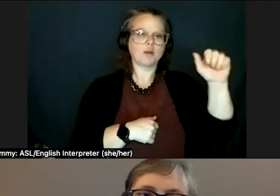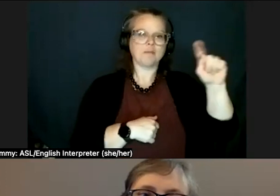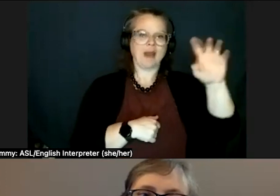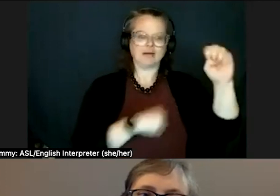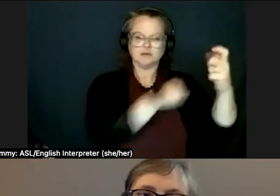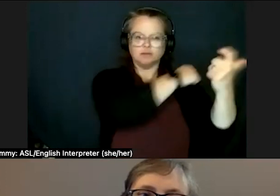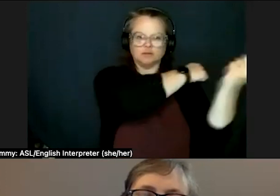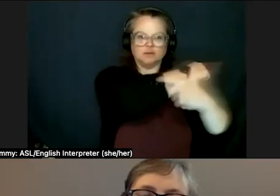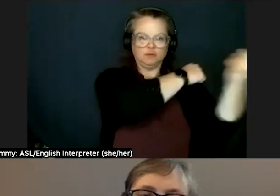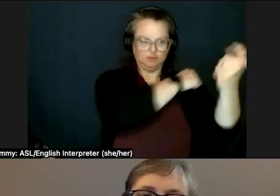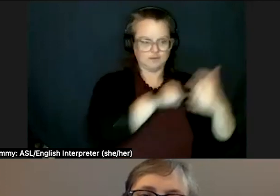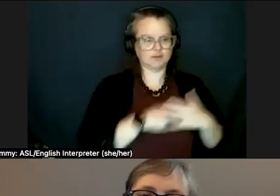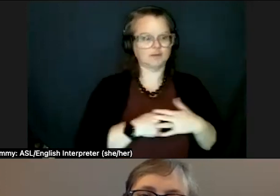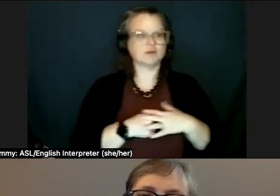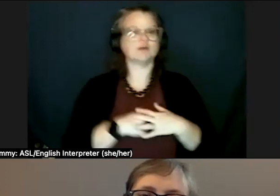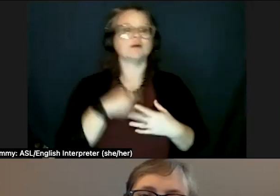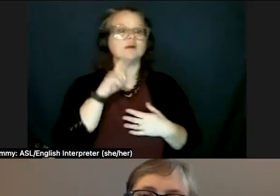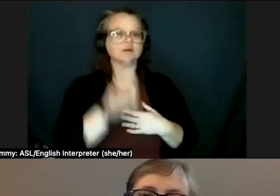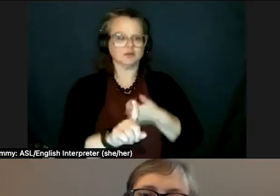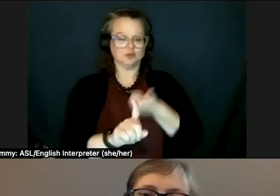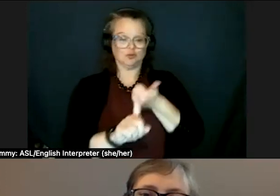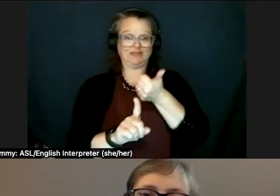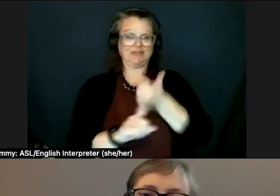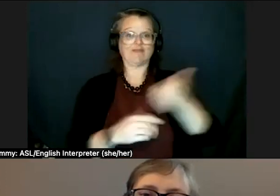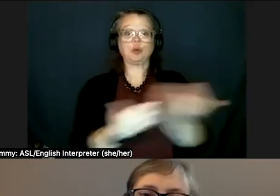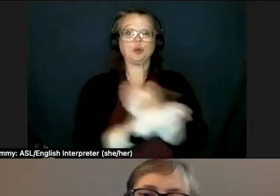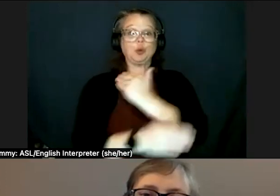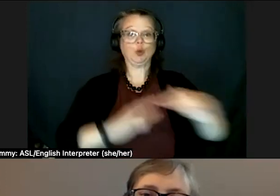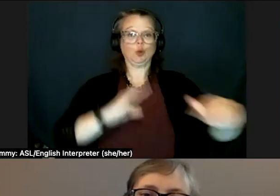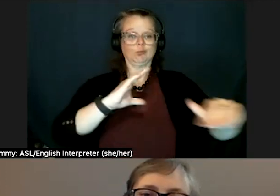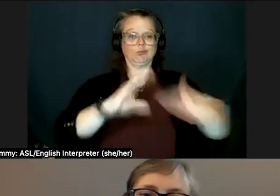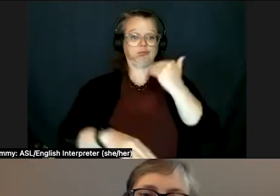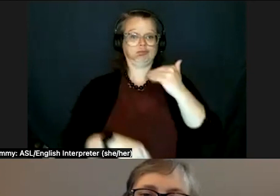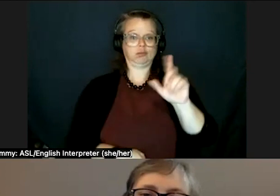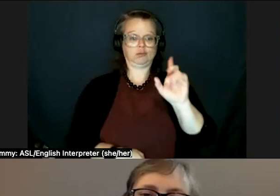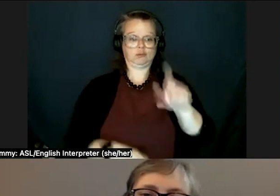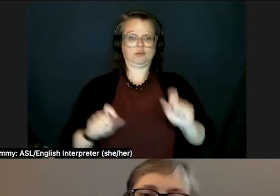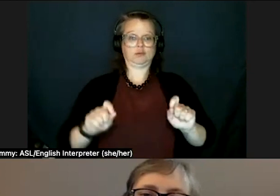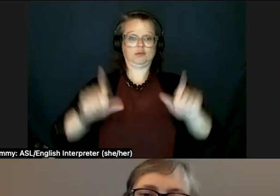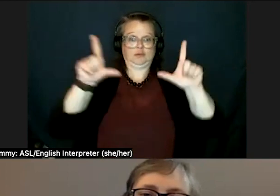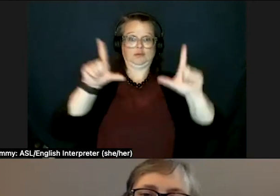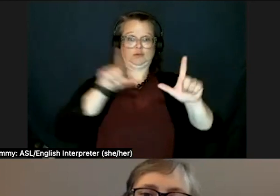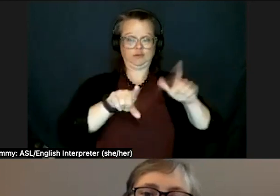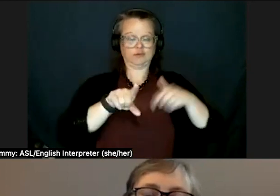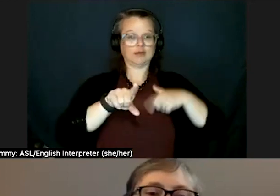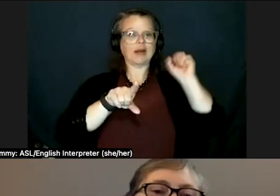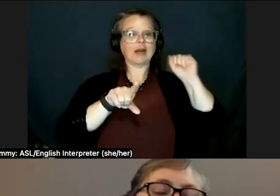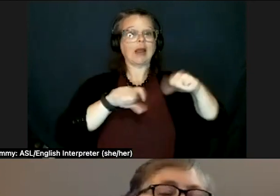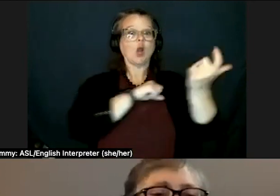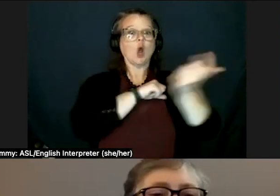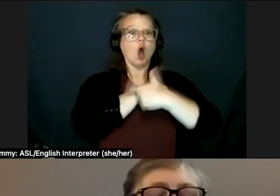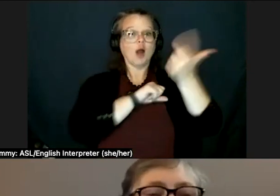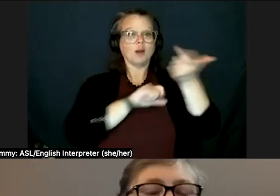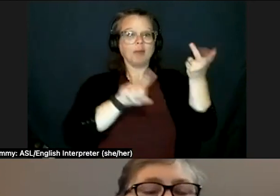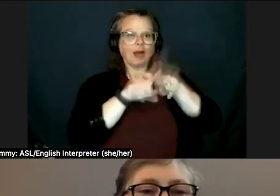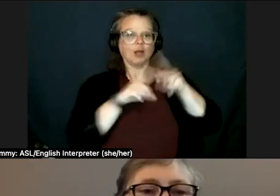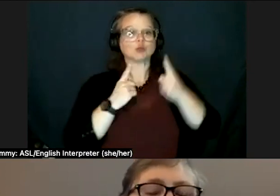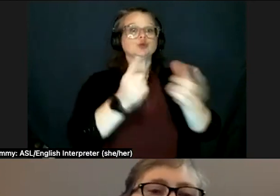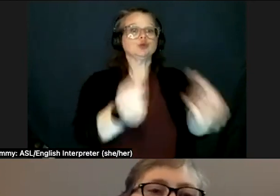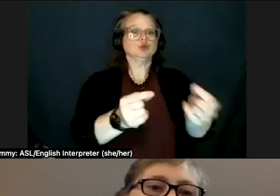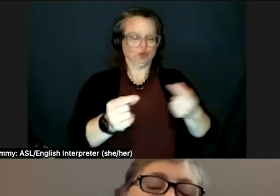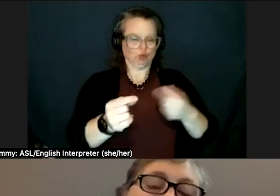that I can follow up on it, but still nascent. Margaret: Asana also has an AI component which